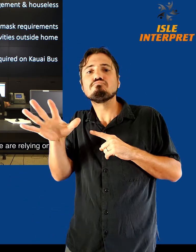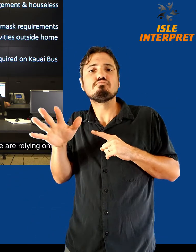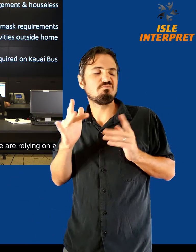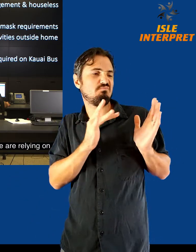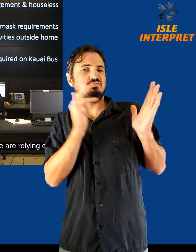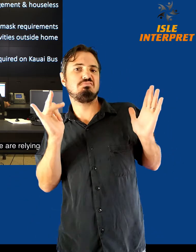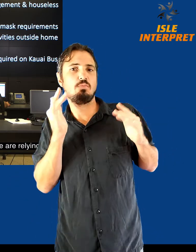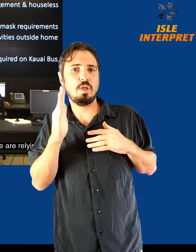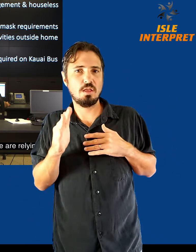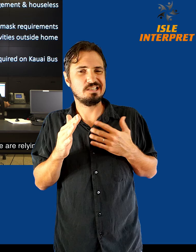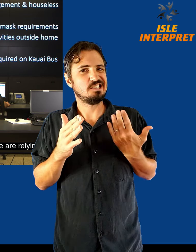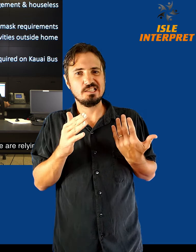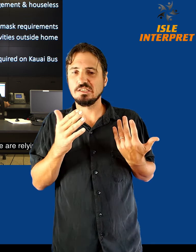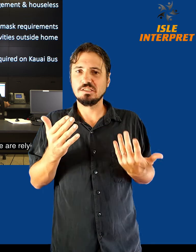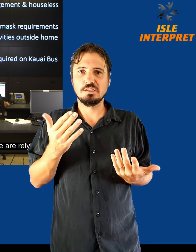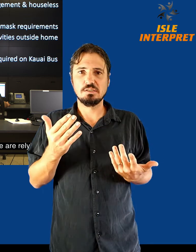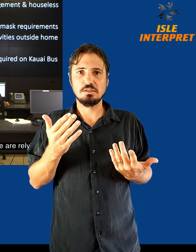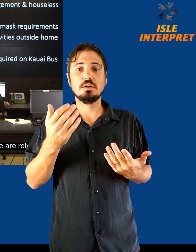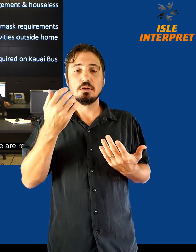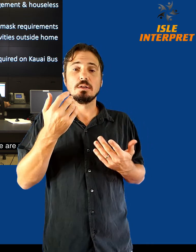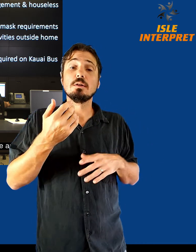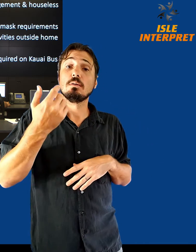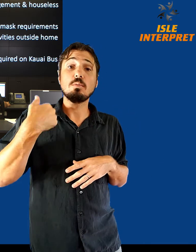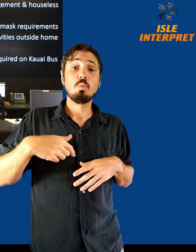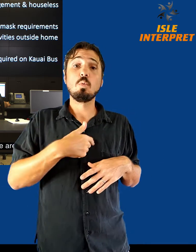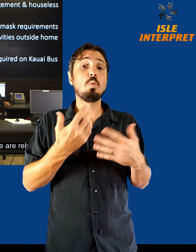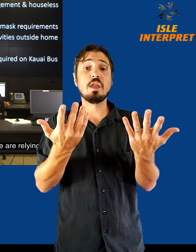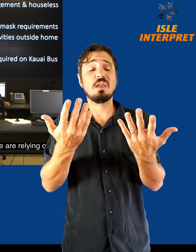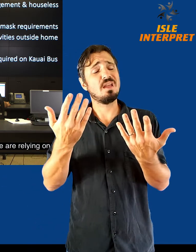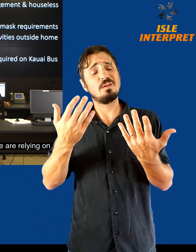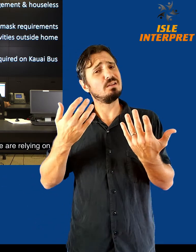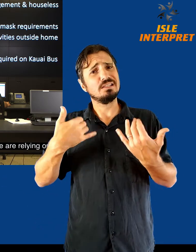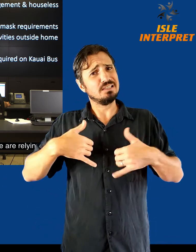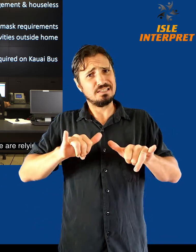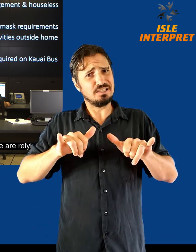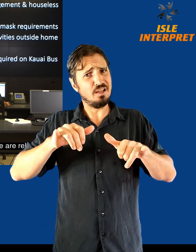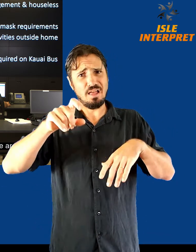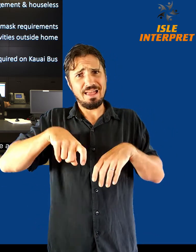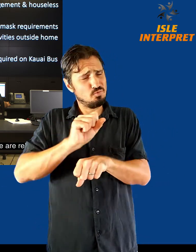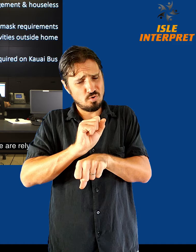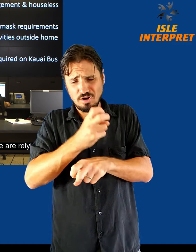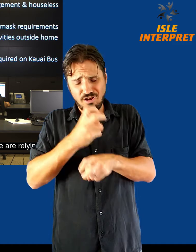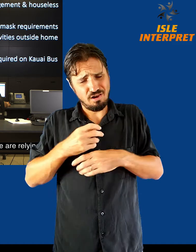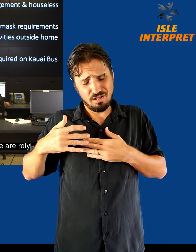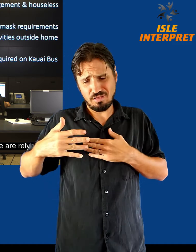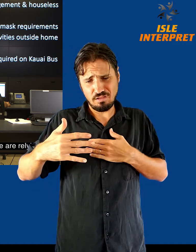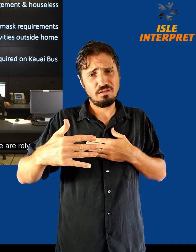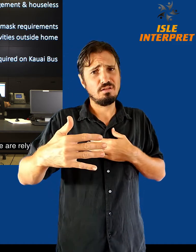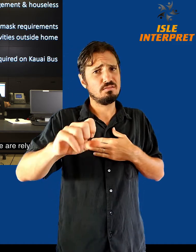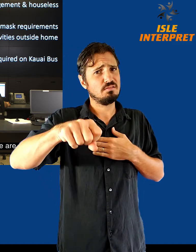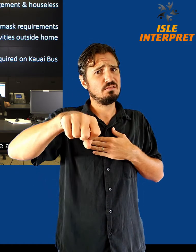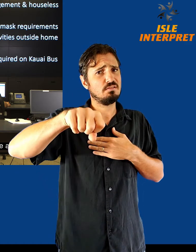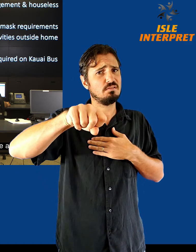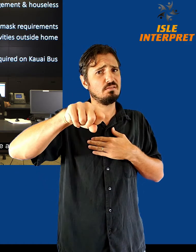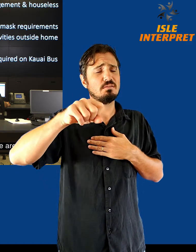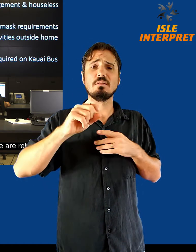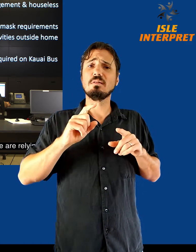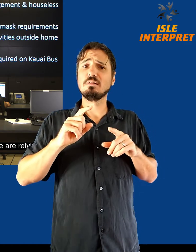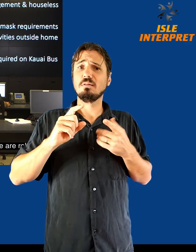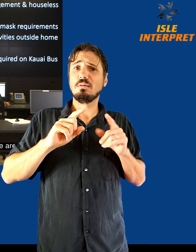We have a long road ahead, but in order to keep making forward progress, we are relying on a high level of individual integrity.